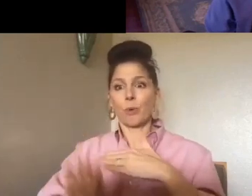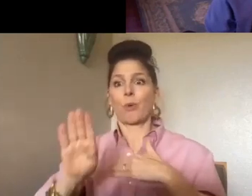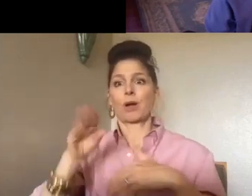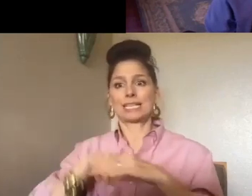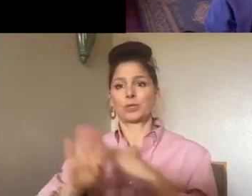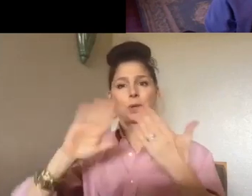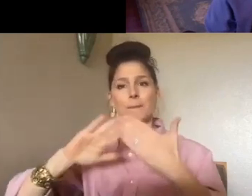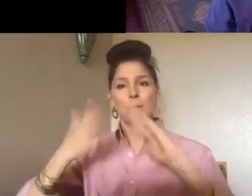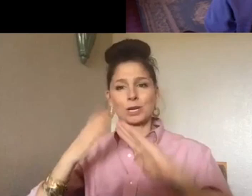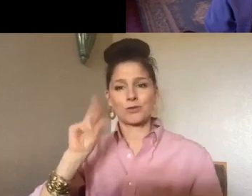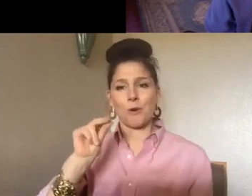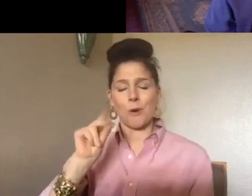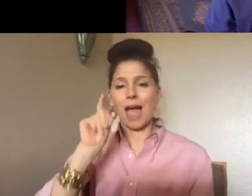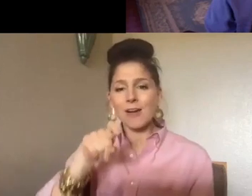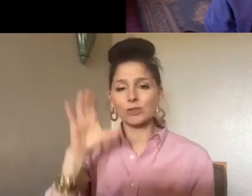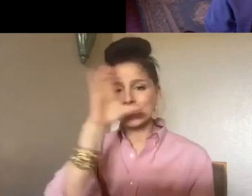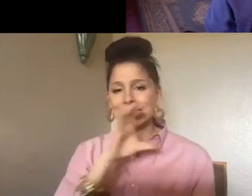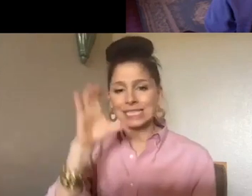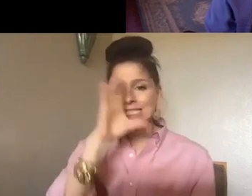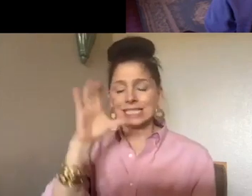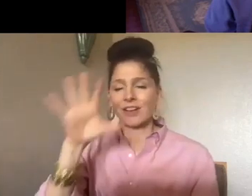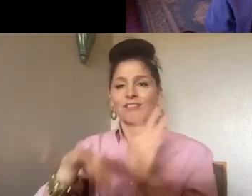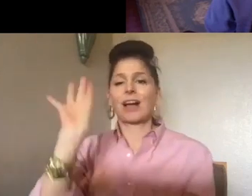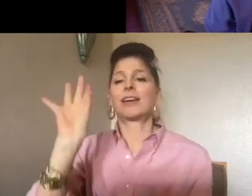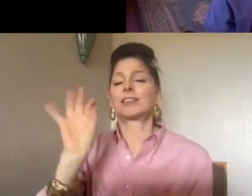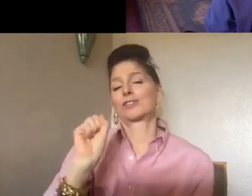you're not born into your community sometimes.You have to search and find